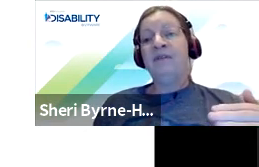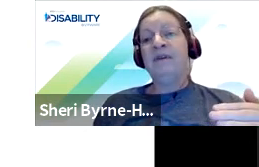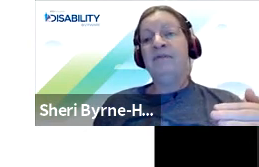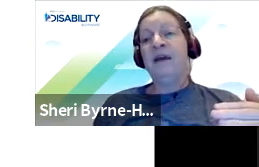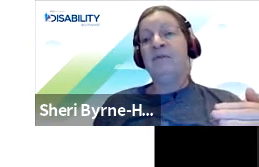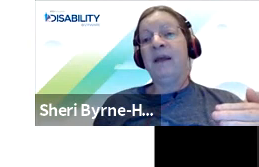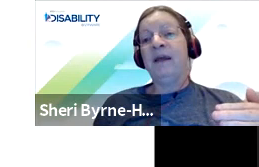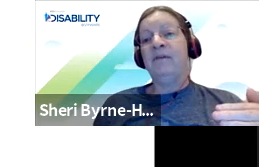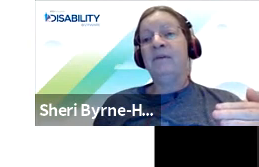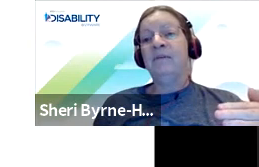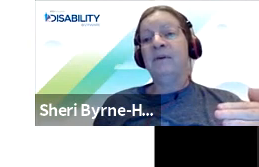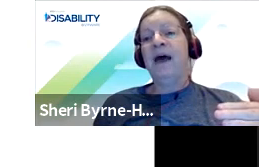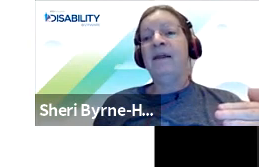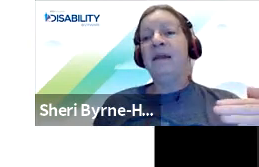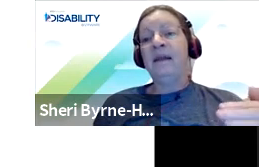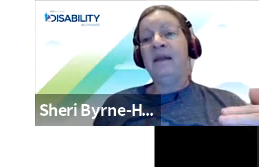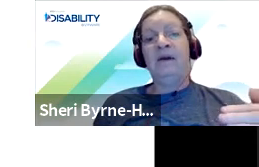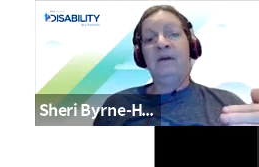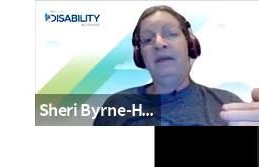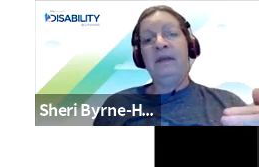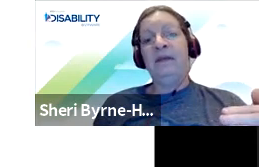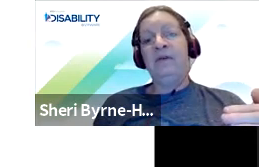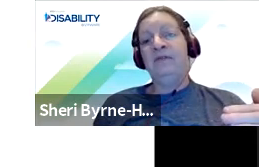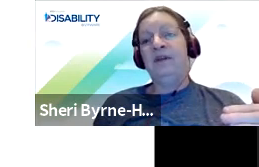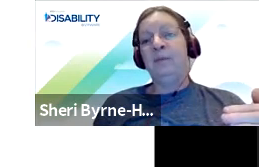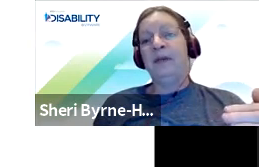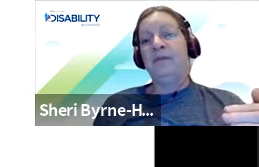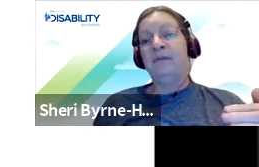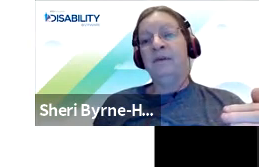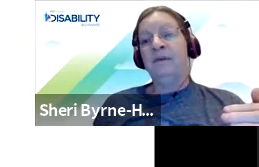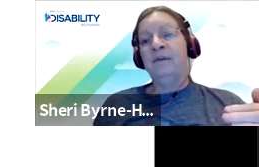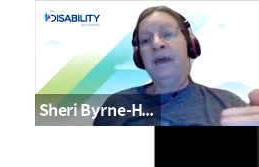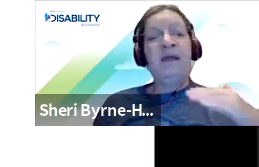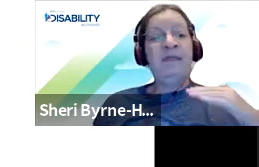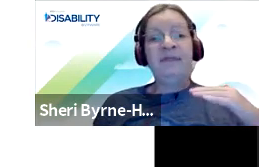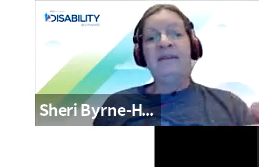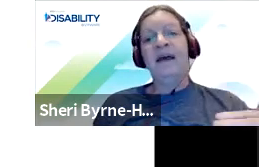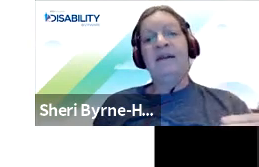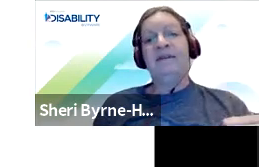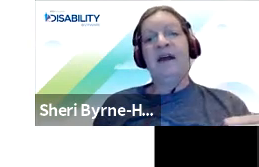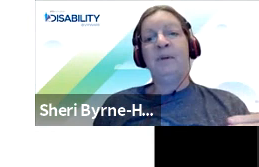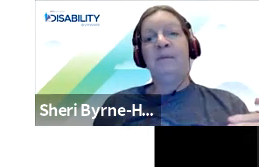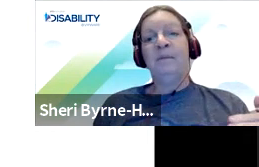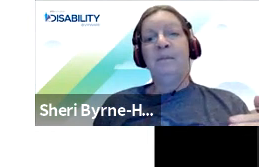The last thing you want to do is tell somebody that the assessment process is inaccessible and you're going to get back to them. And two weeks later, tell them